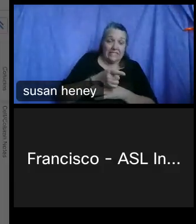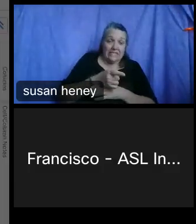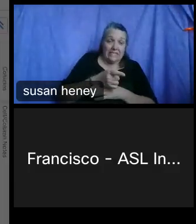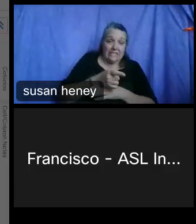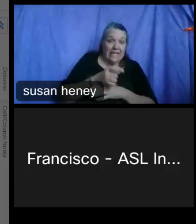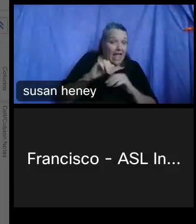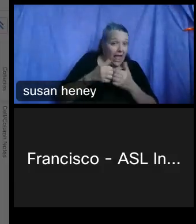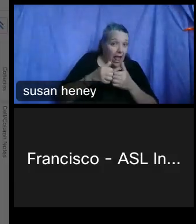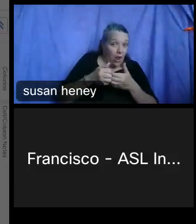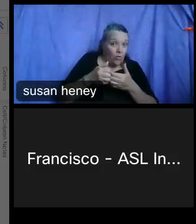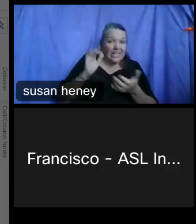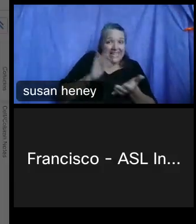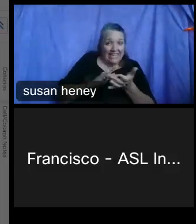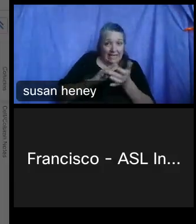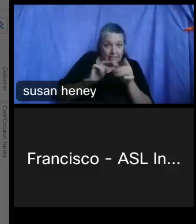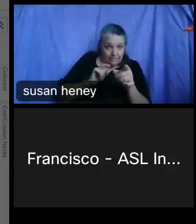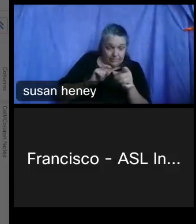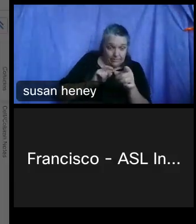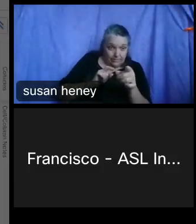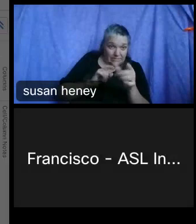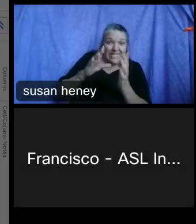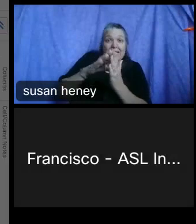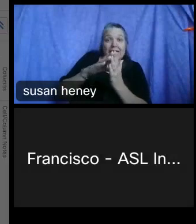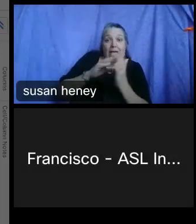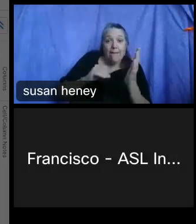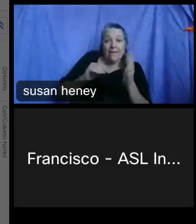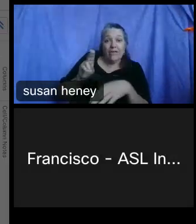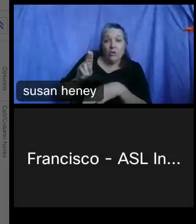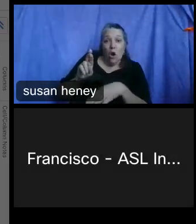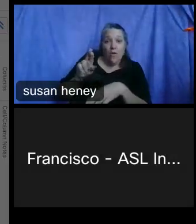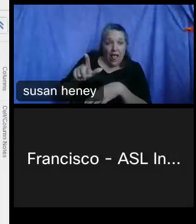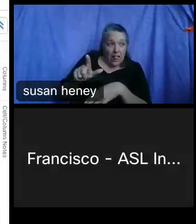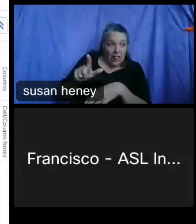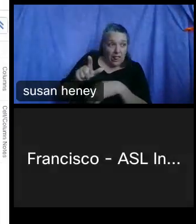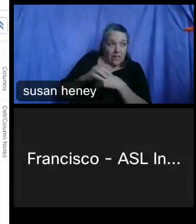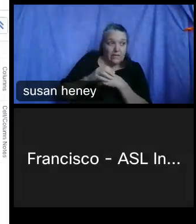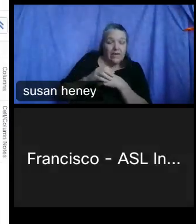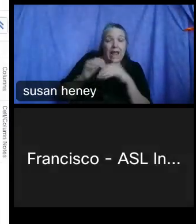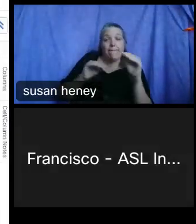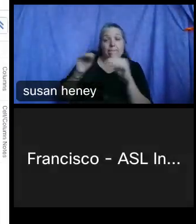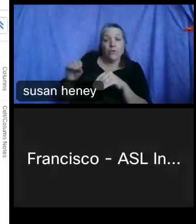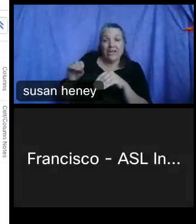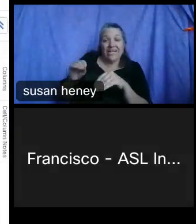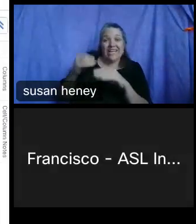And you can copy this URL and paste it into an email or anywhere that you need. You can print,